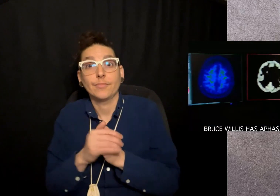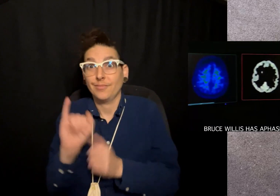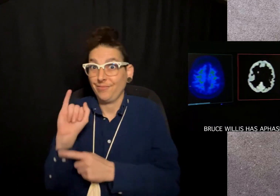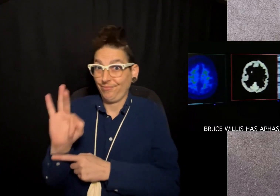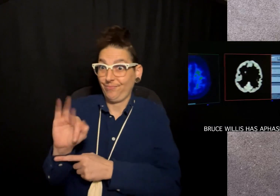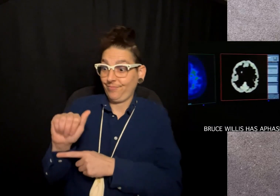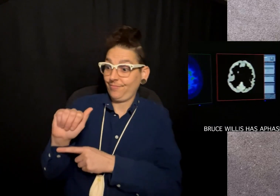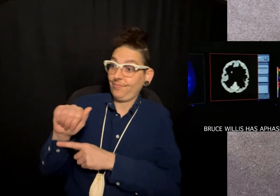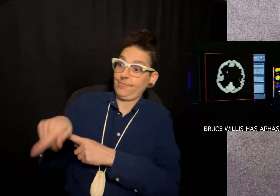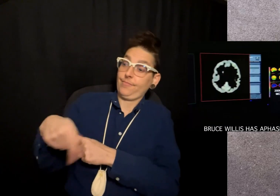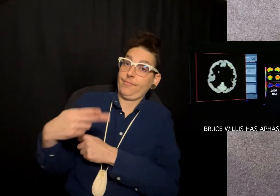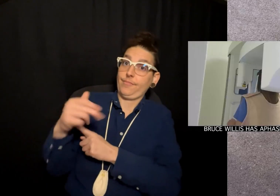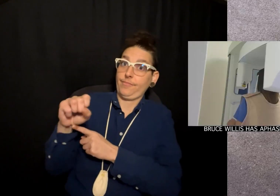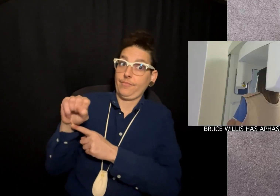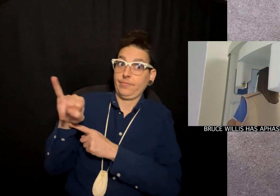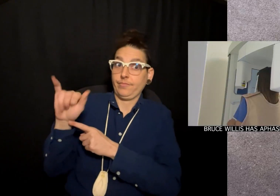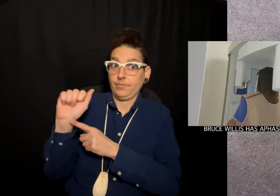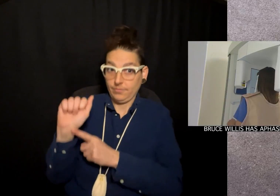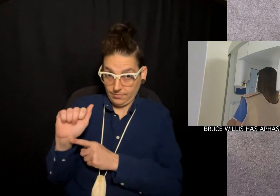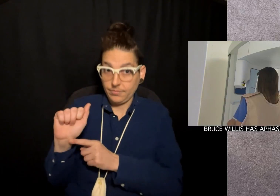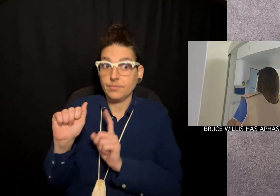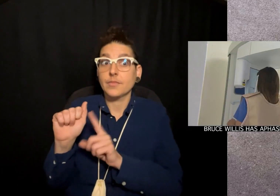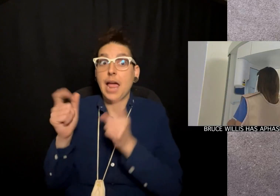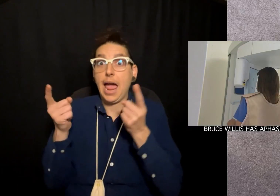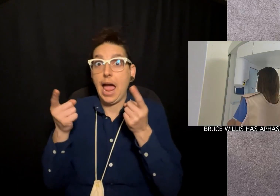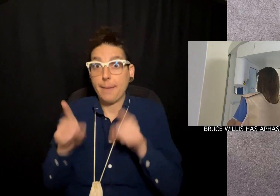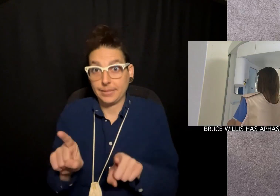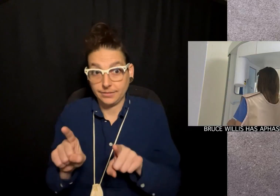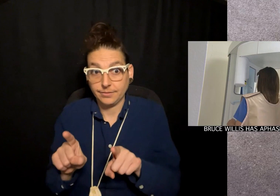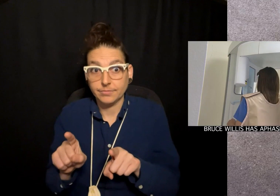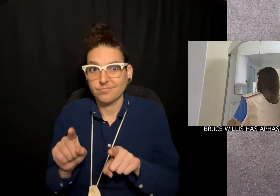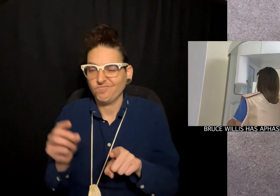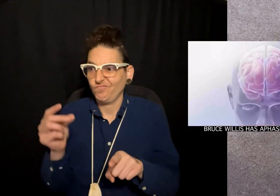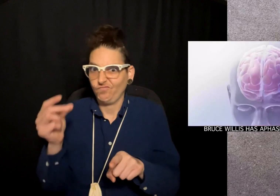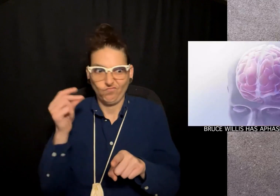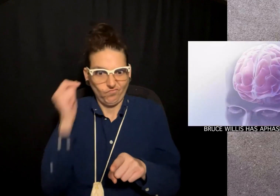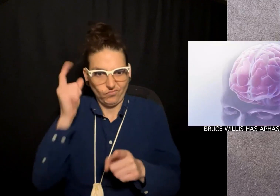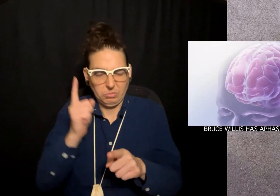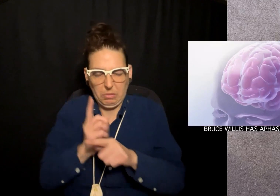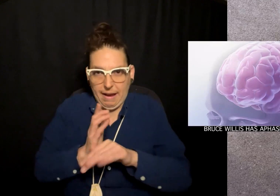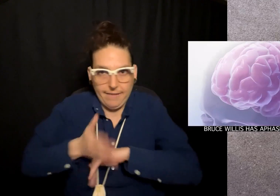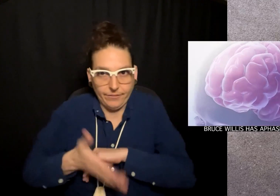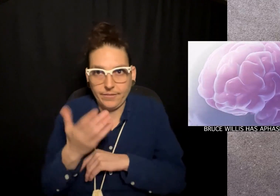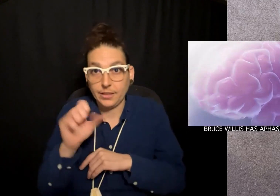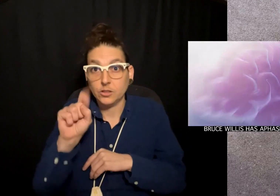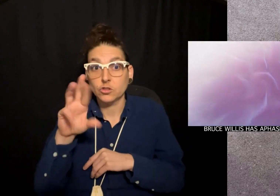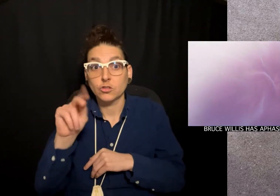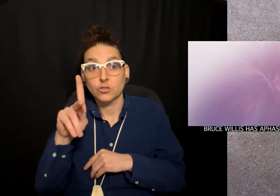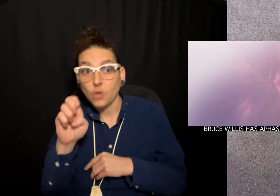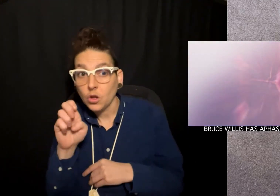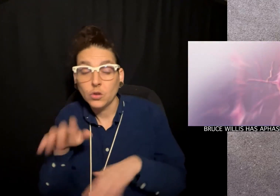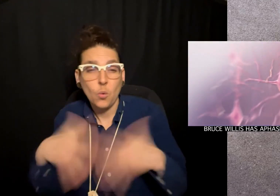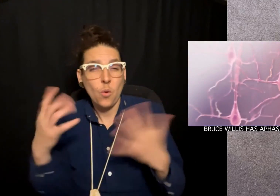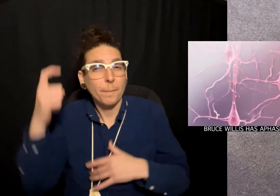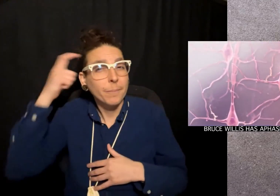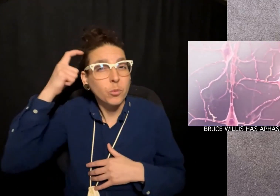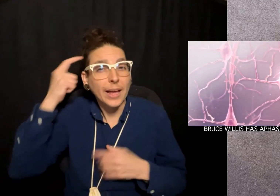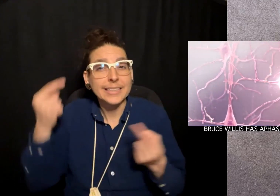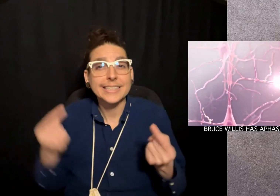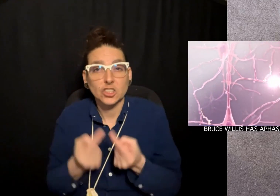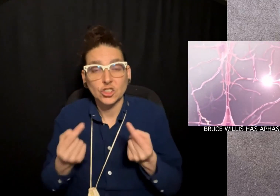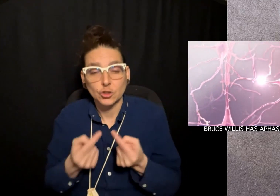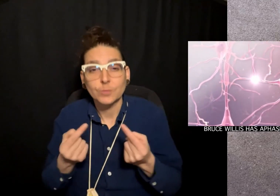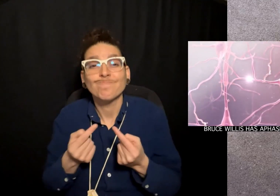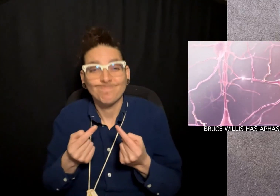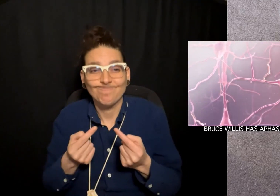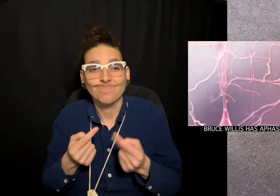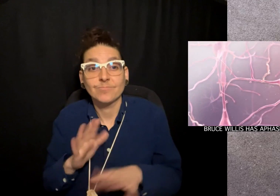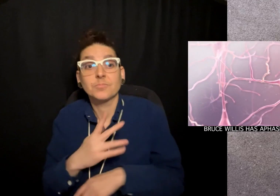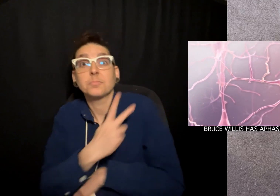health experts say if aphasia happened suddenly like after a stroke or brain injury patients